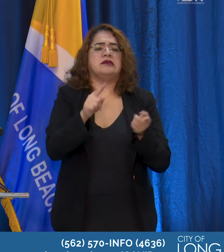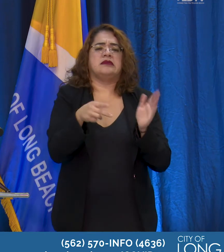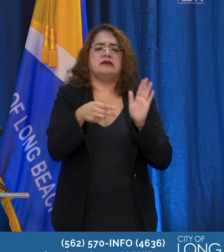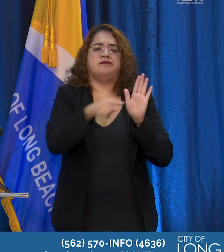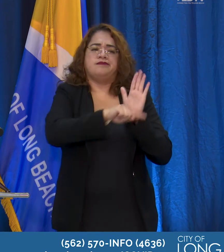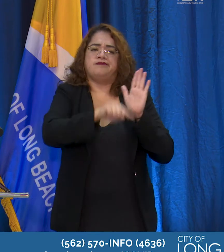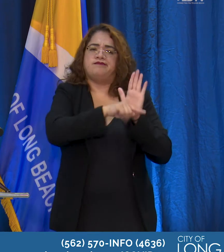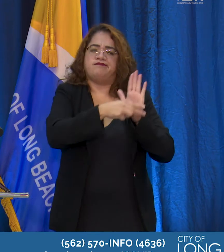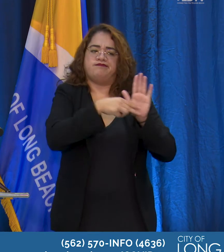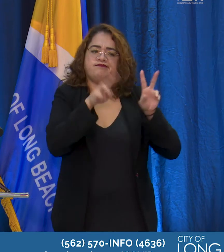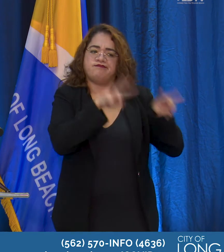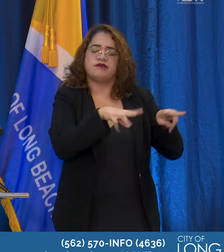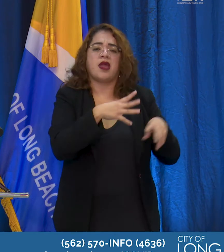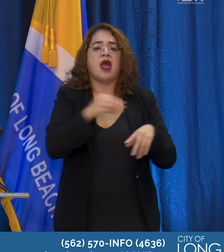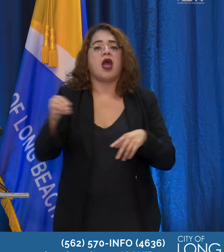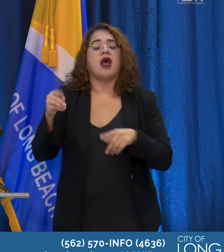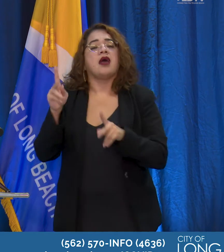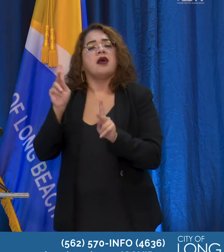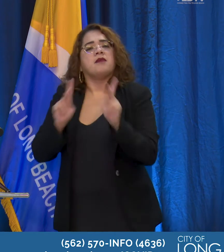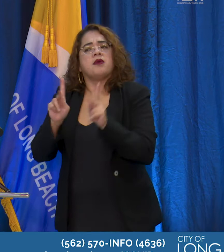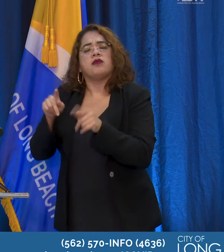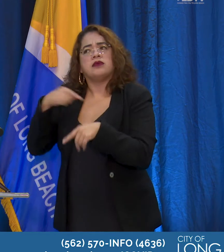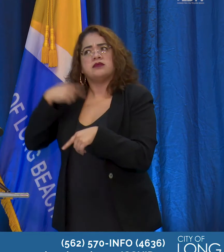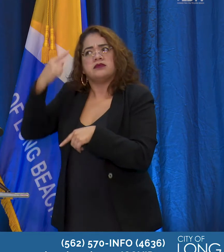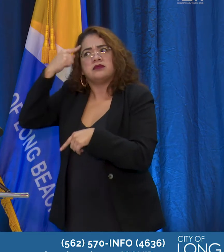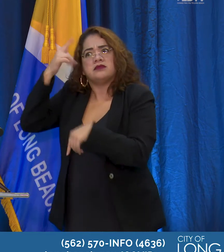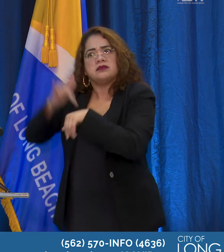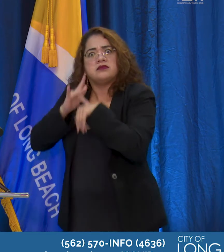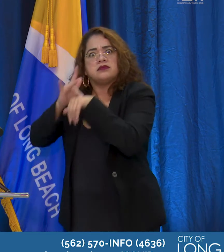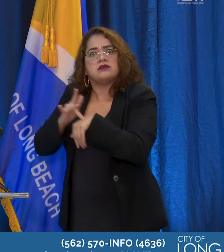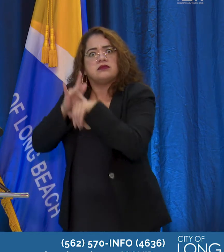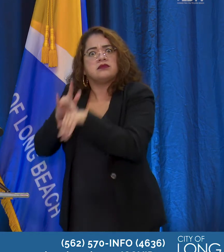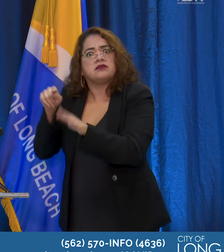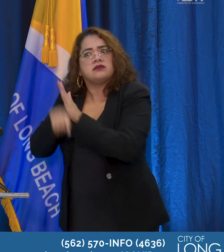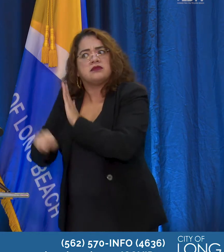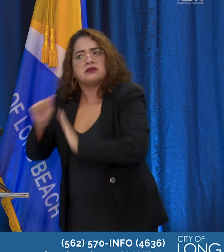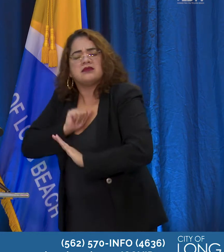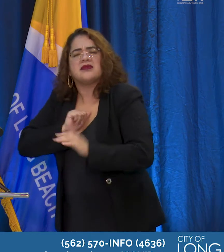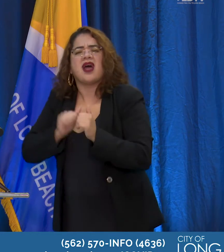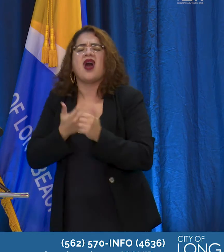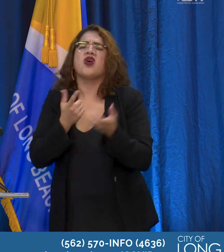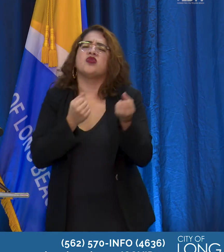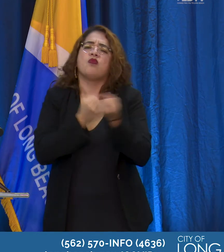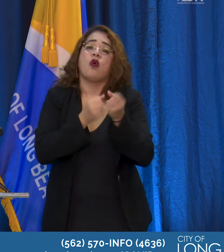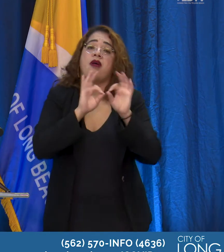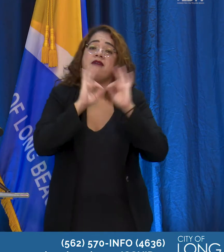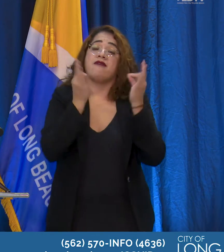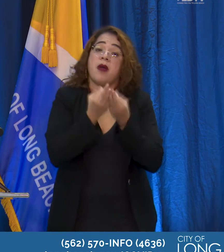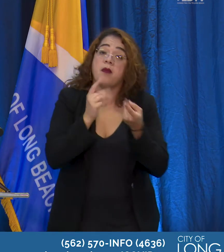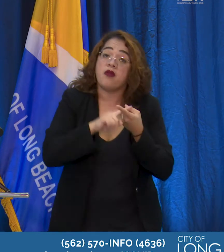individual's recovery, support from family, friends, and community lend to a feeling of being connected